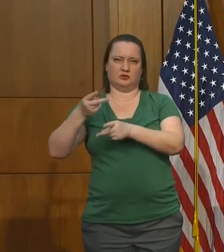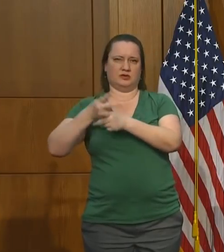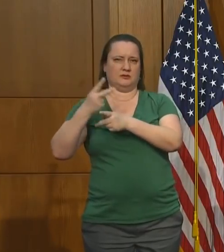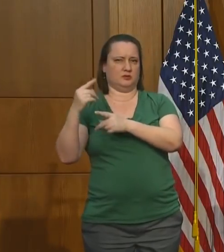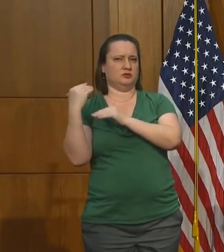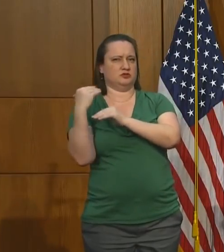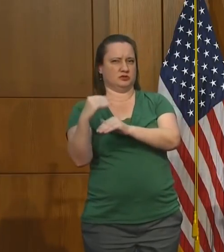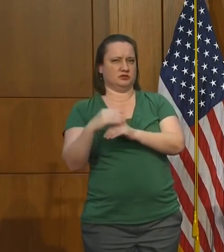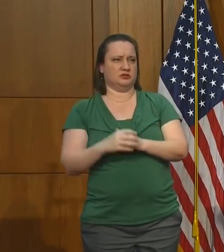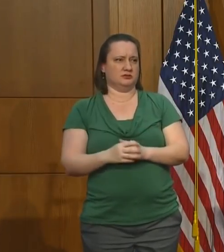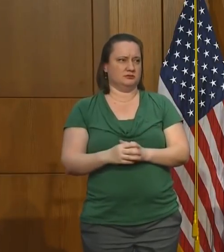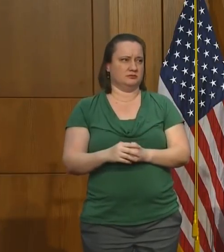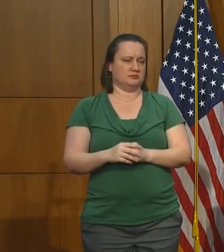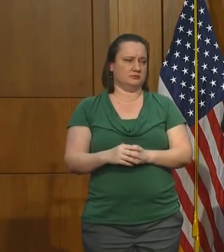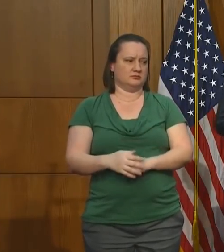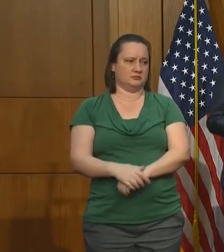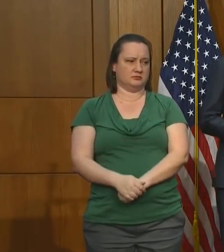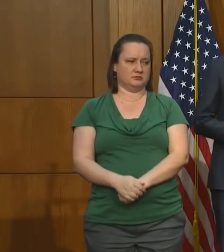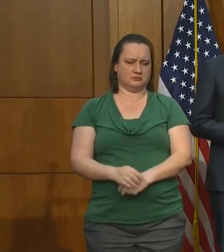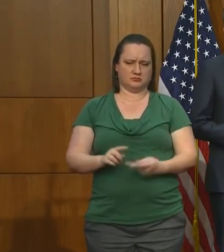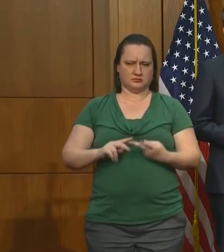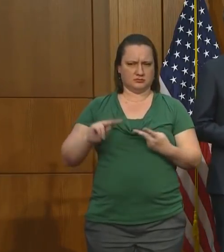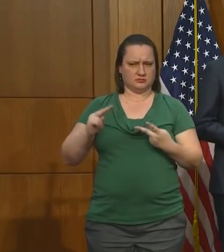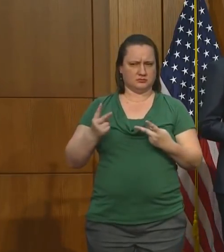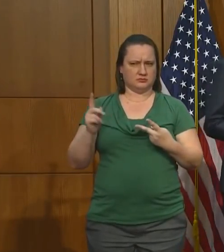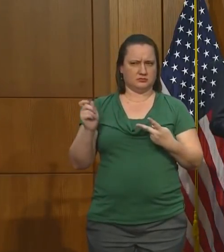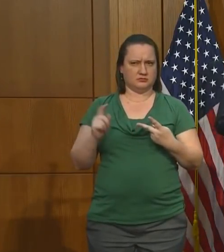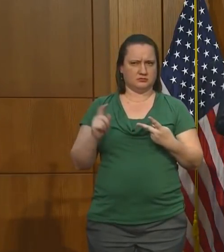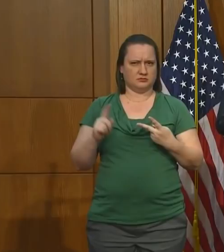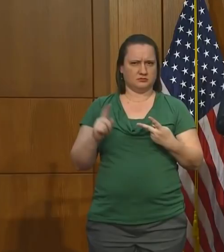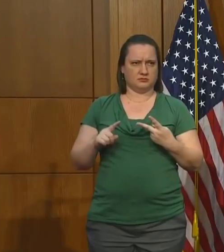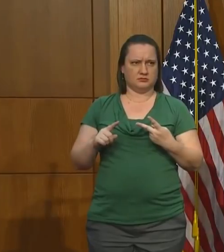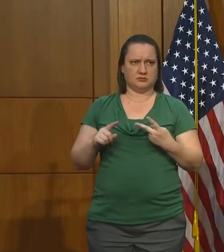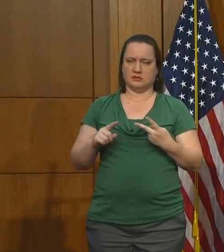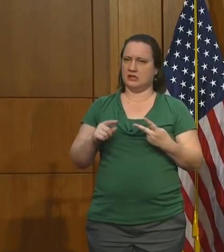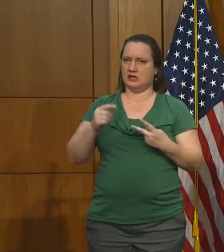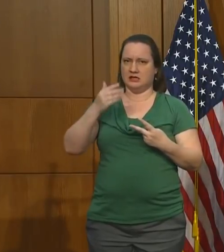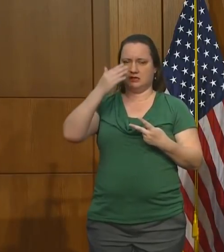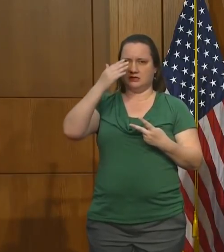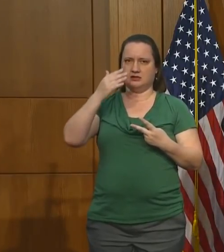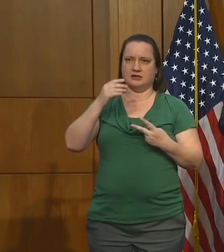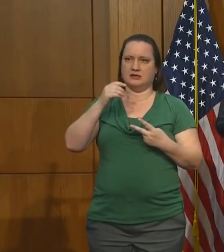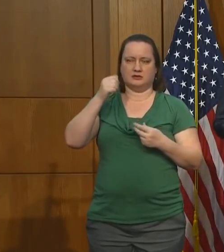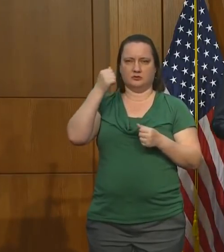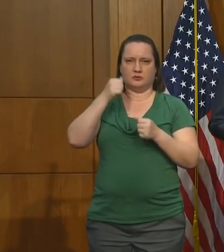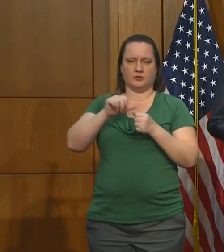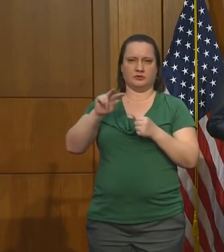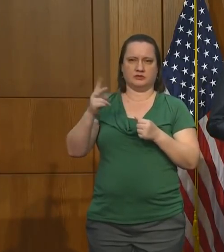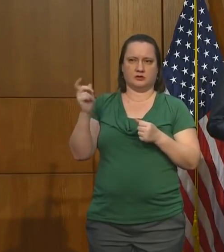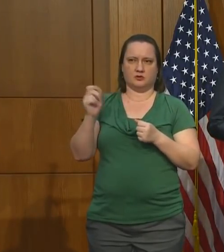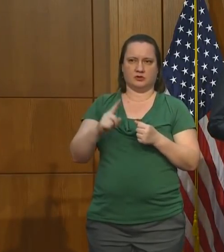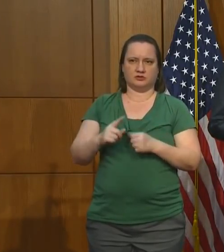PEOPLE AND THE STAFF THAT ARE IN THOSE FACILITIES SO THOSE RESTRICTIONS REMAIN IN PLACE AT